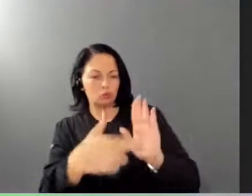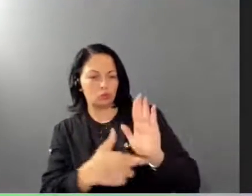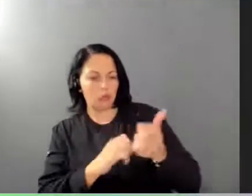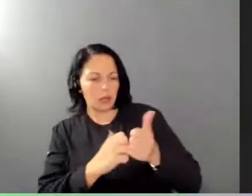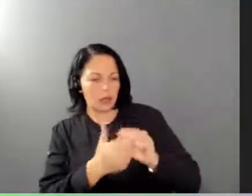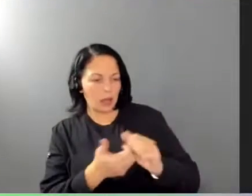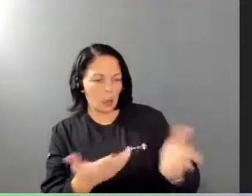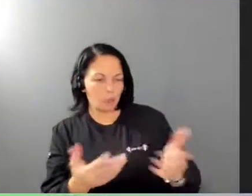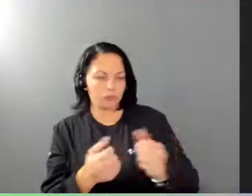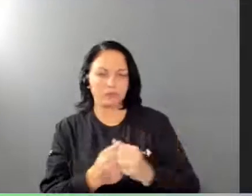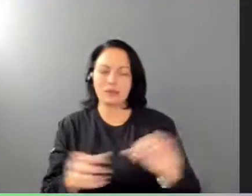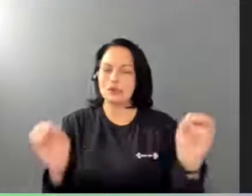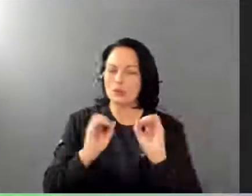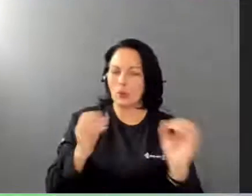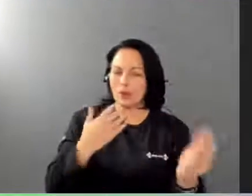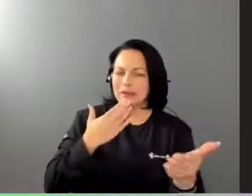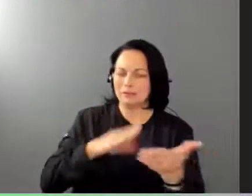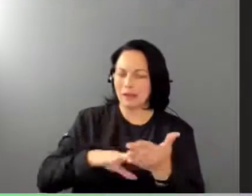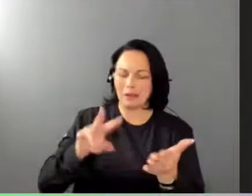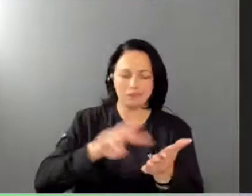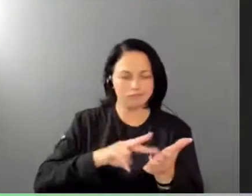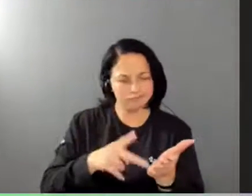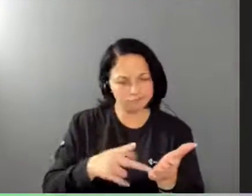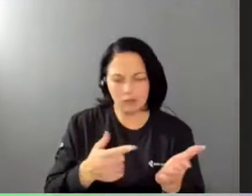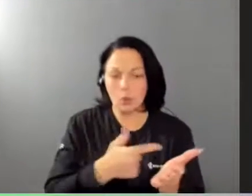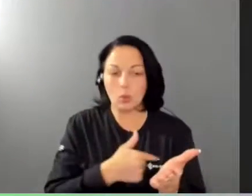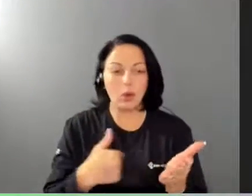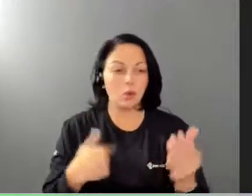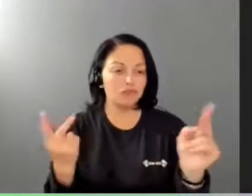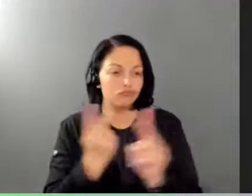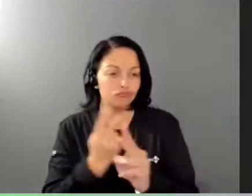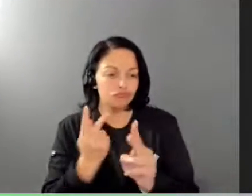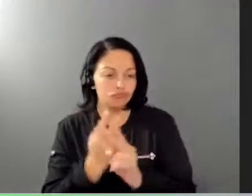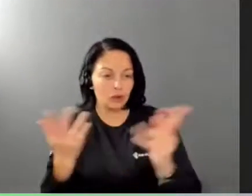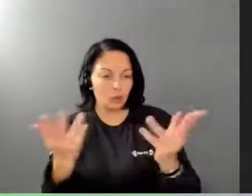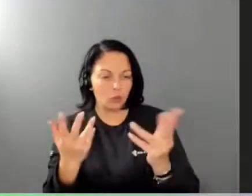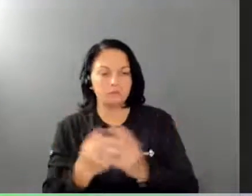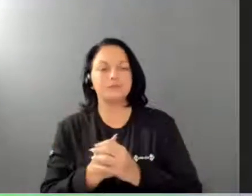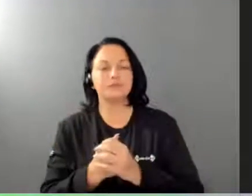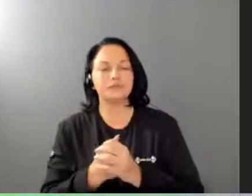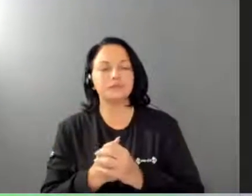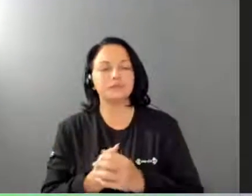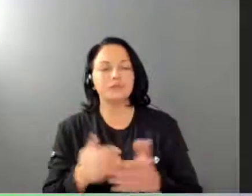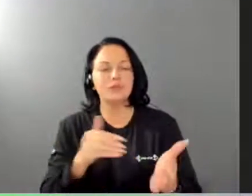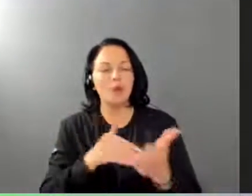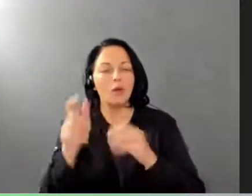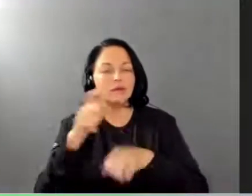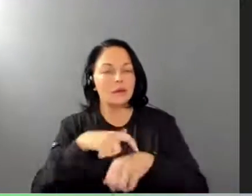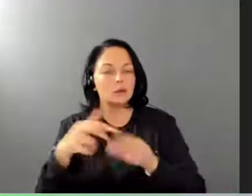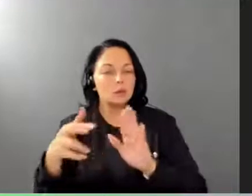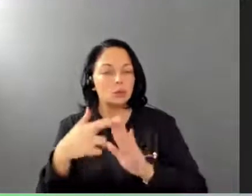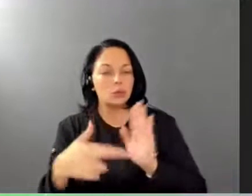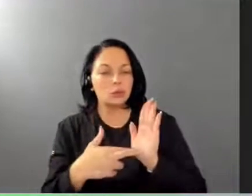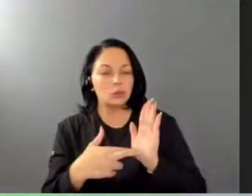[Heidi Kelly-Gibson] Were they finding ways to work around the linter rules? [Kendall Gassner]